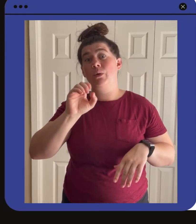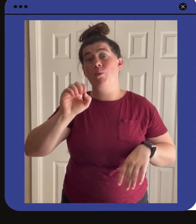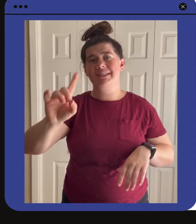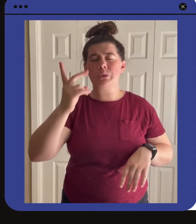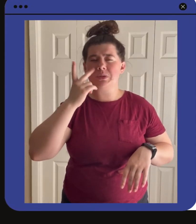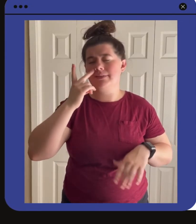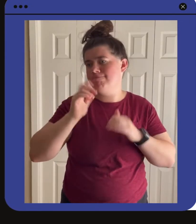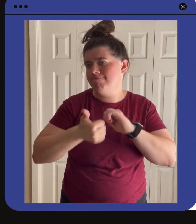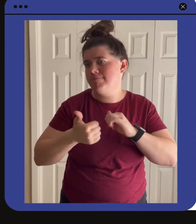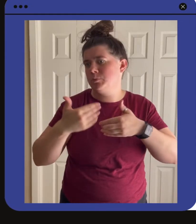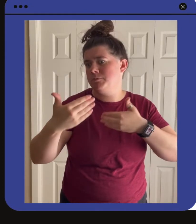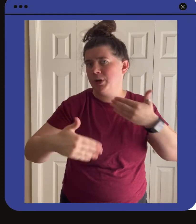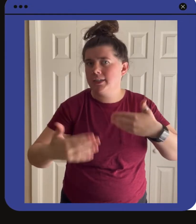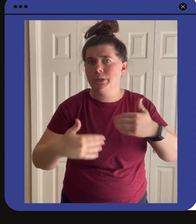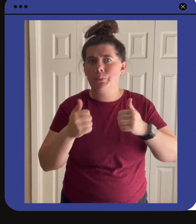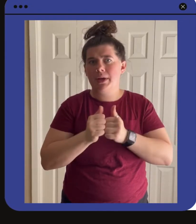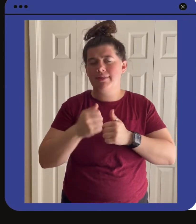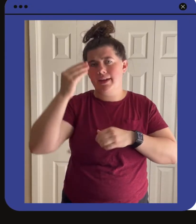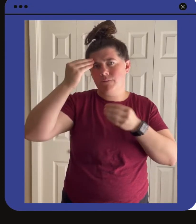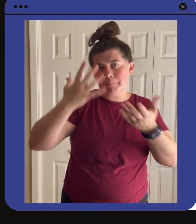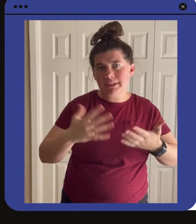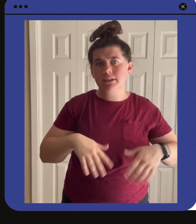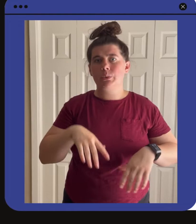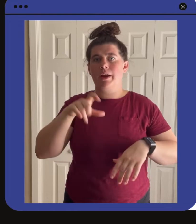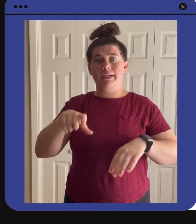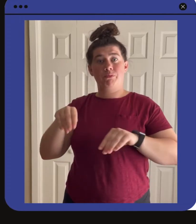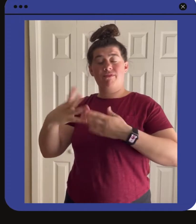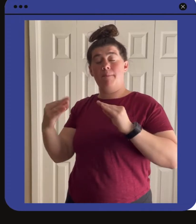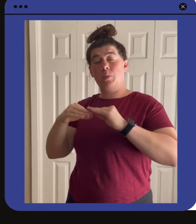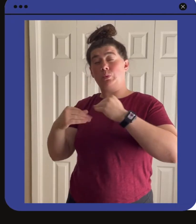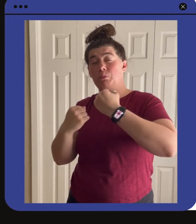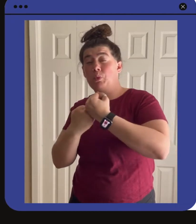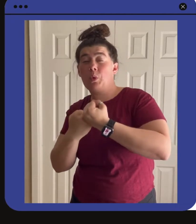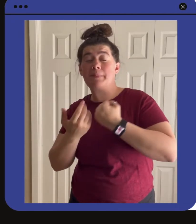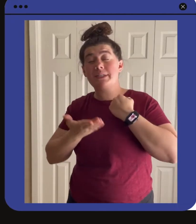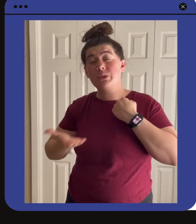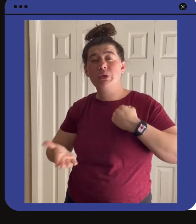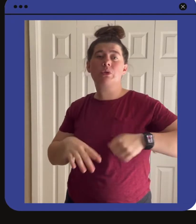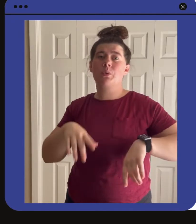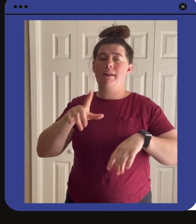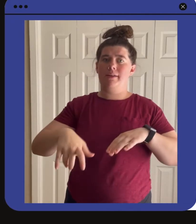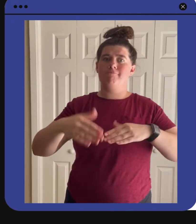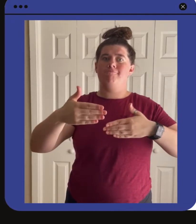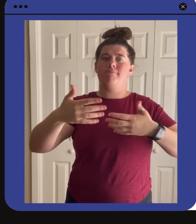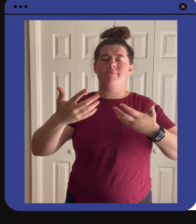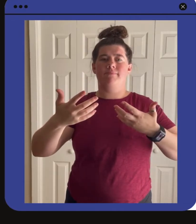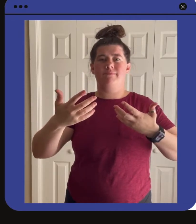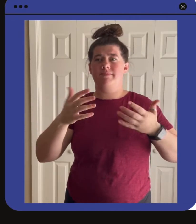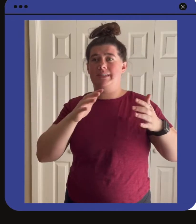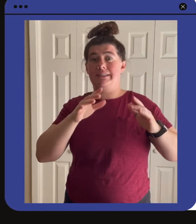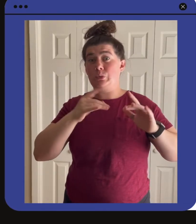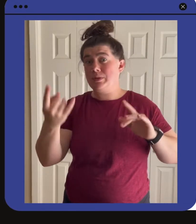as their co-teacher, their Tod. How they're progressing with the information in class. Maybe you need to provide more support